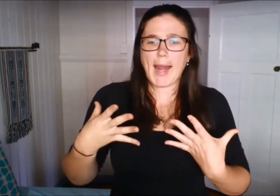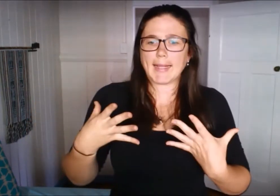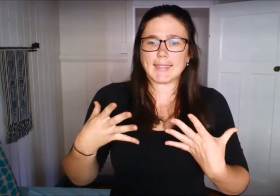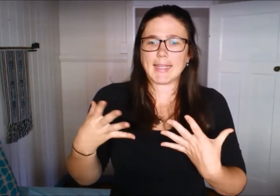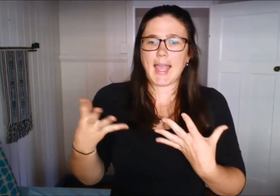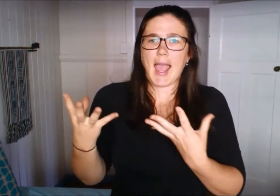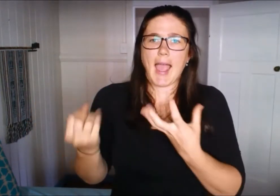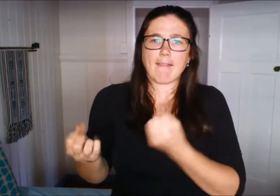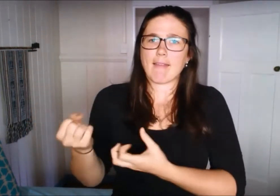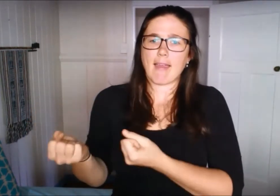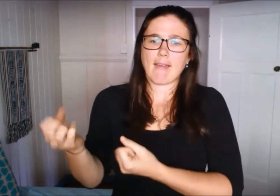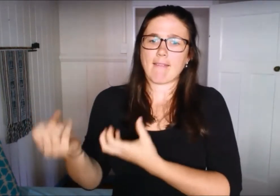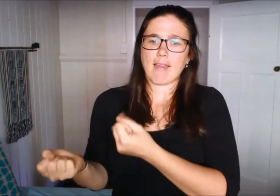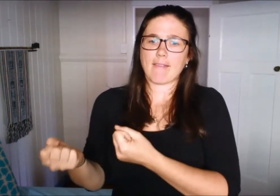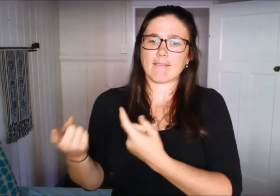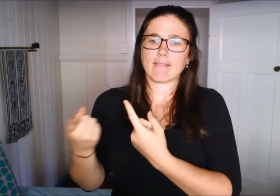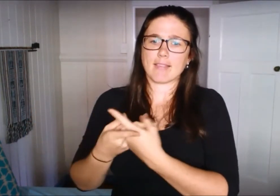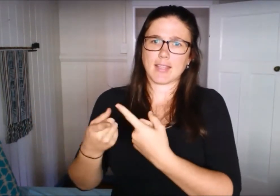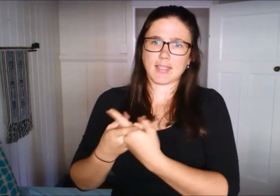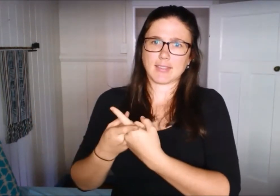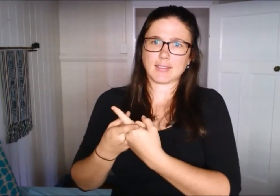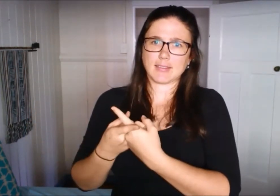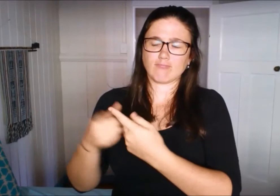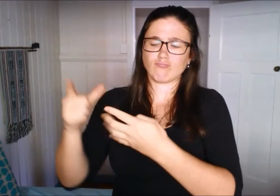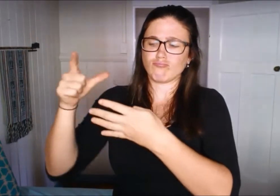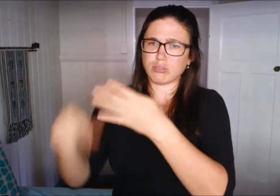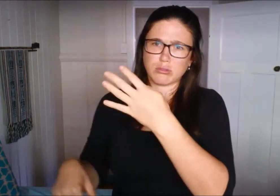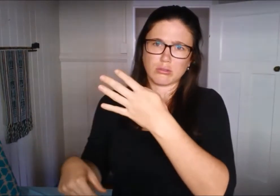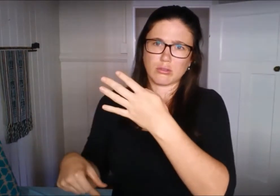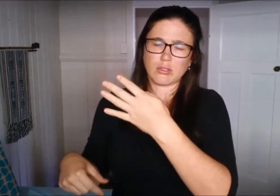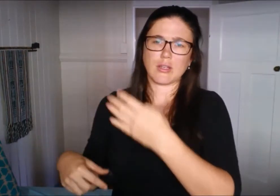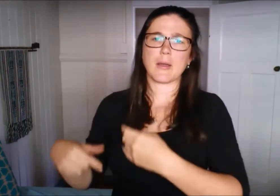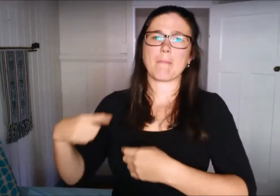People in those groups receive advantages